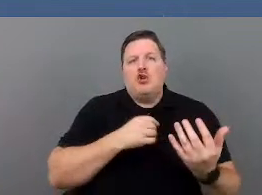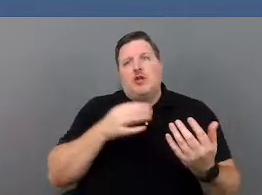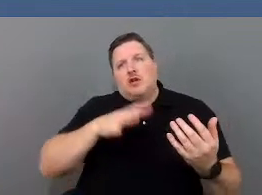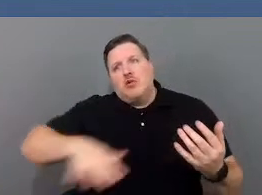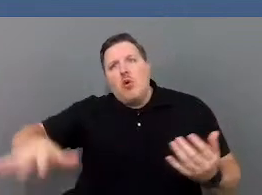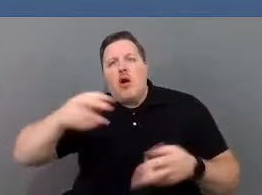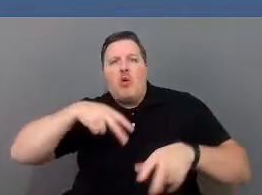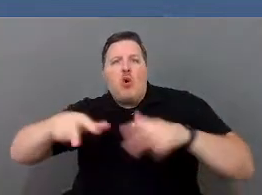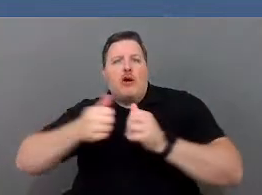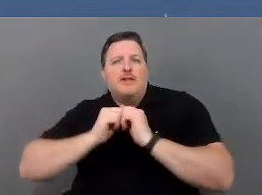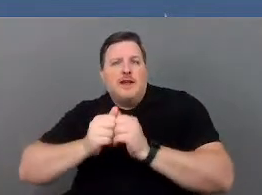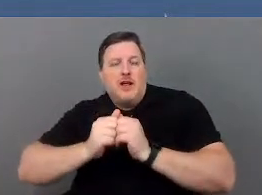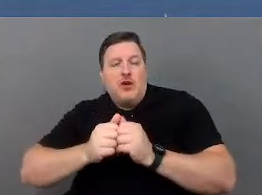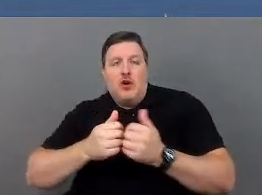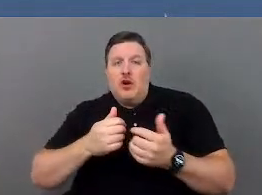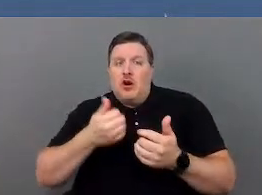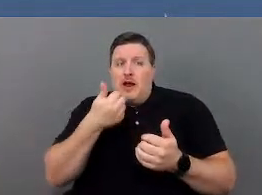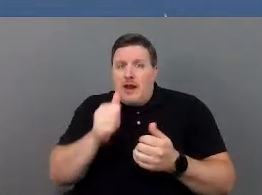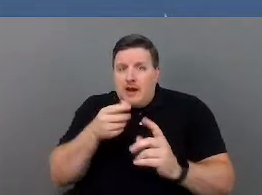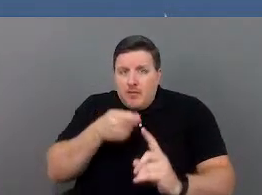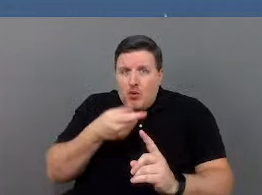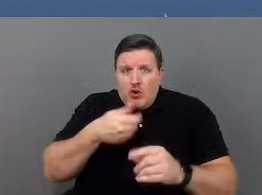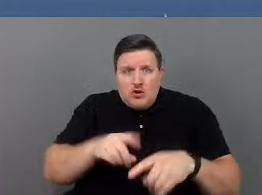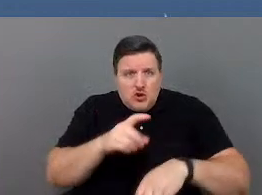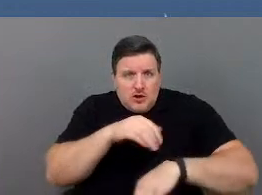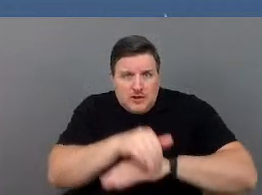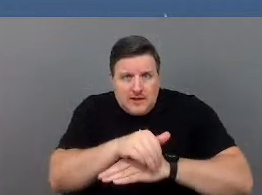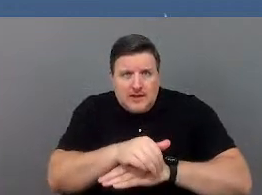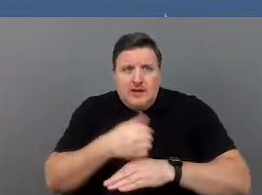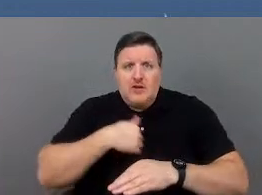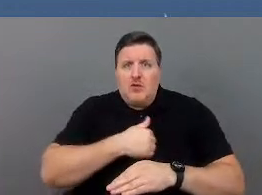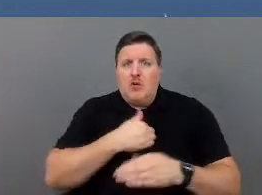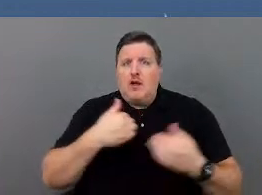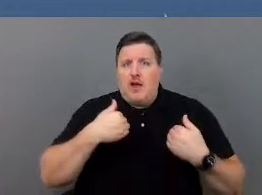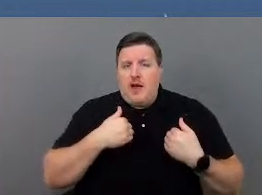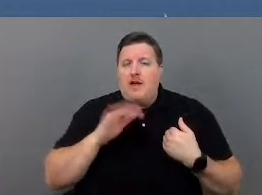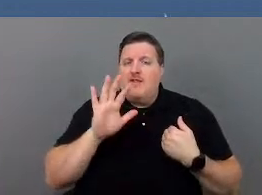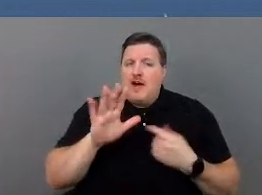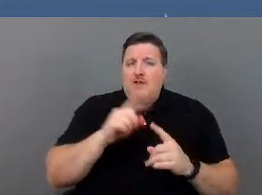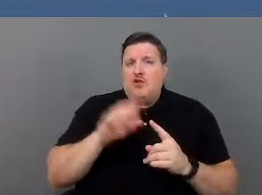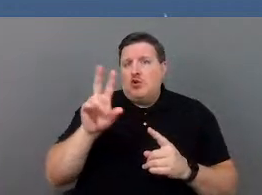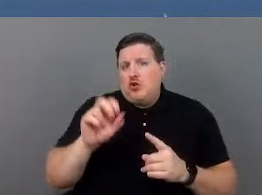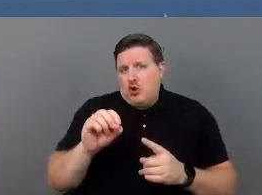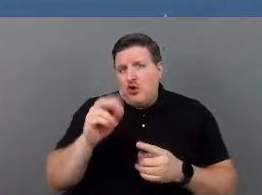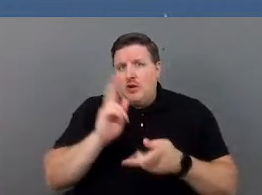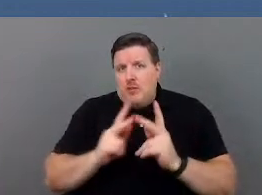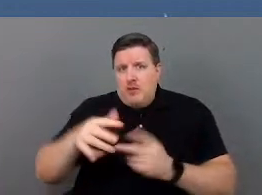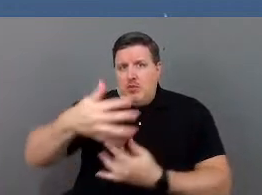AT ANY GIVEN POINT DURING THE EVENING, WE HAD ANYWHERE FROM FIVE TO 30 PEOPLE HANGING OUT ON OUR BLOCK, BRAVING THE FREEZING COLD.